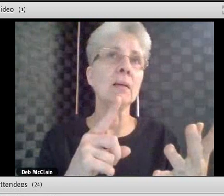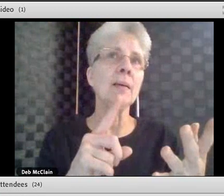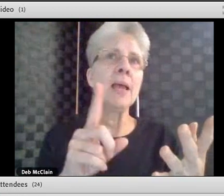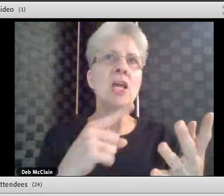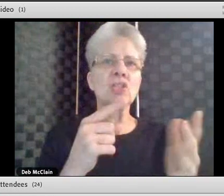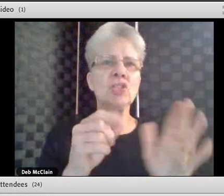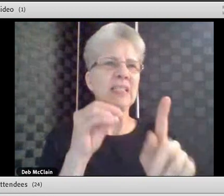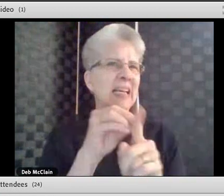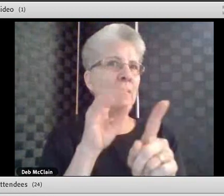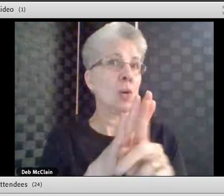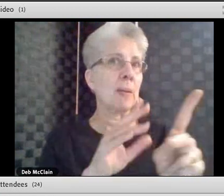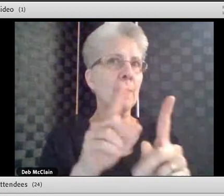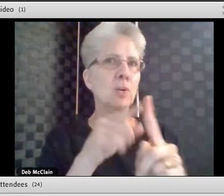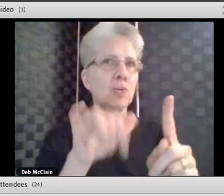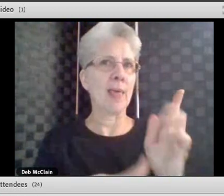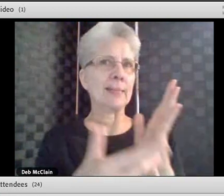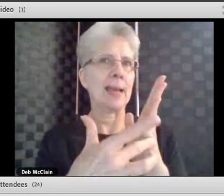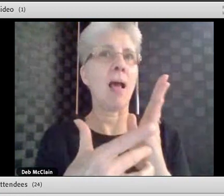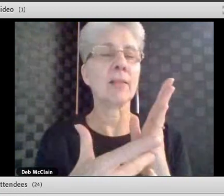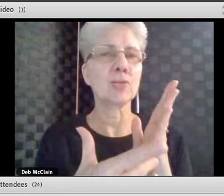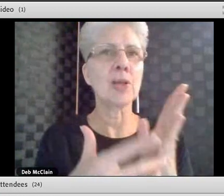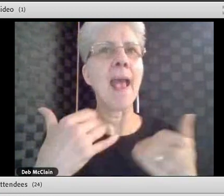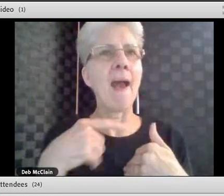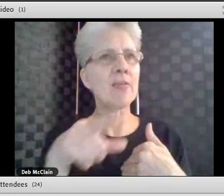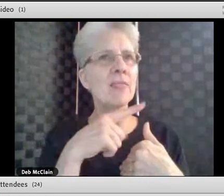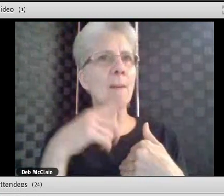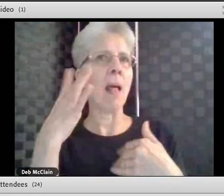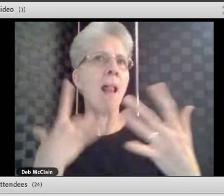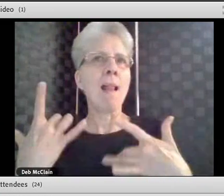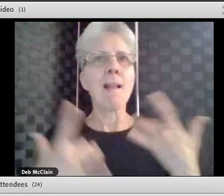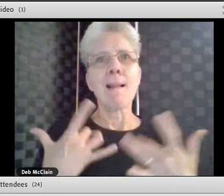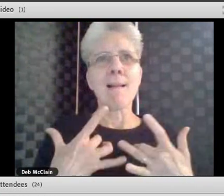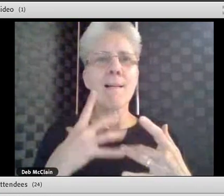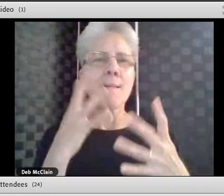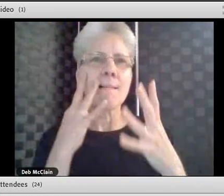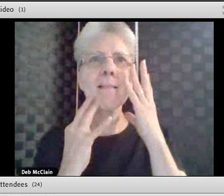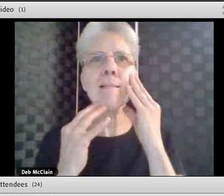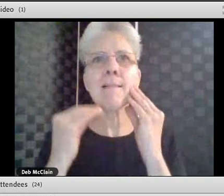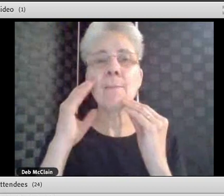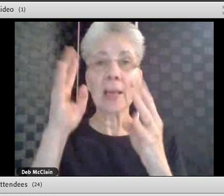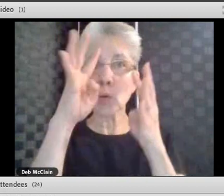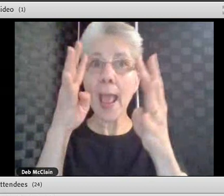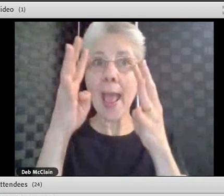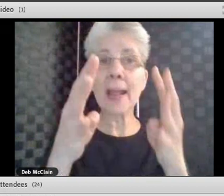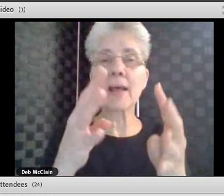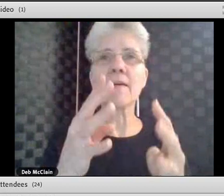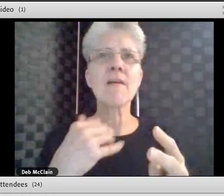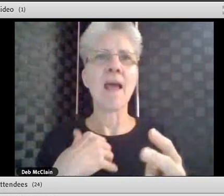success might be just exposing people to this technology and having them get excited,